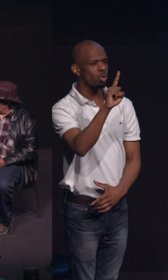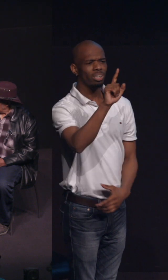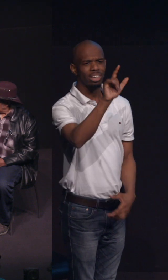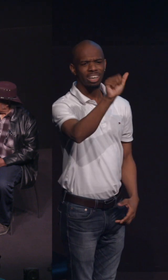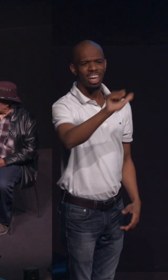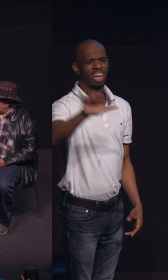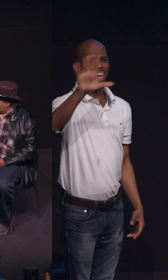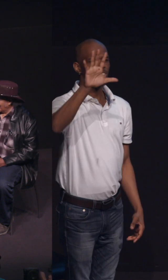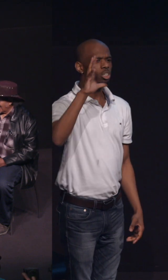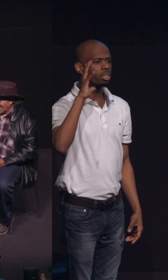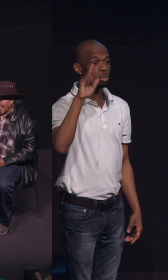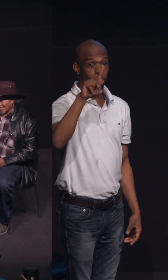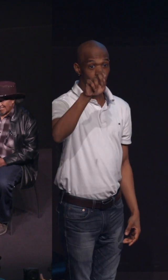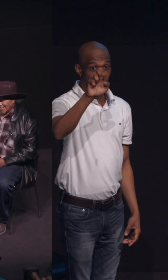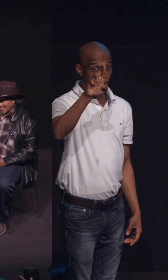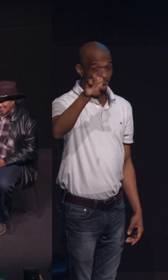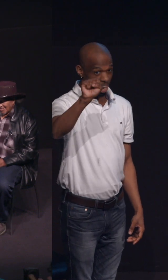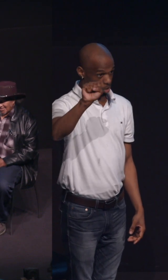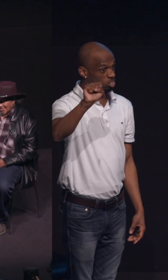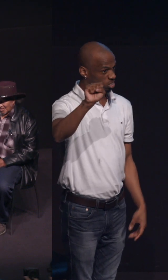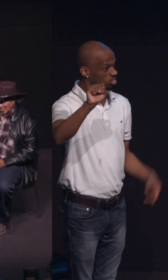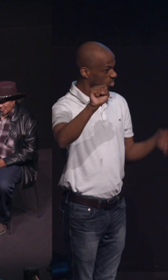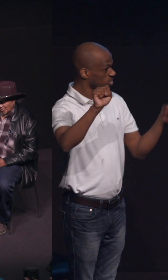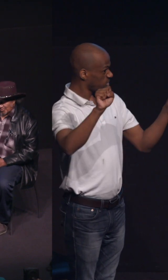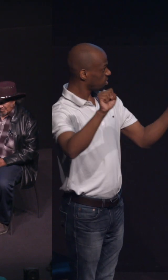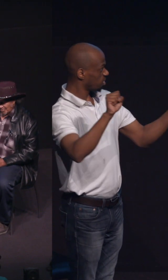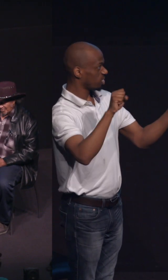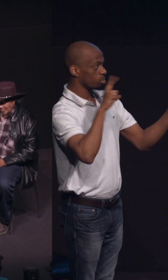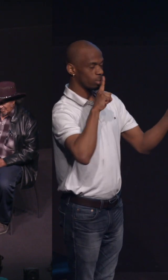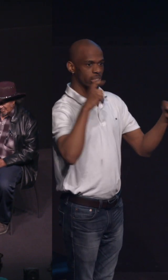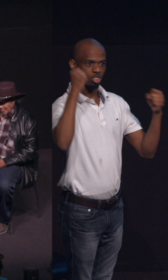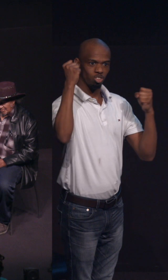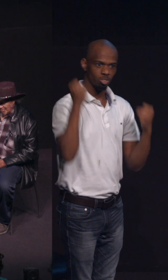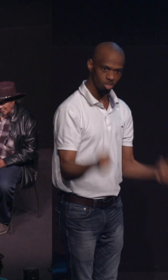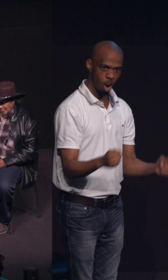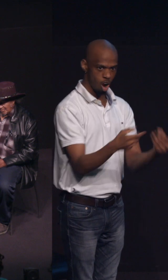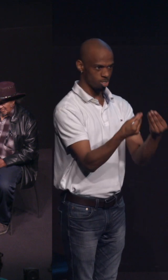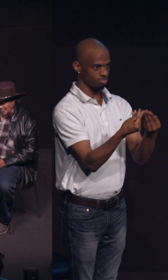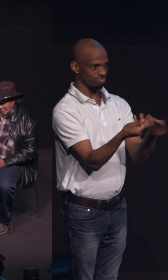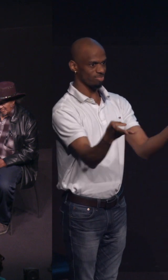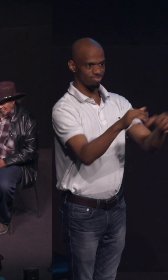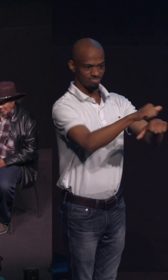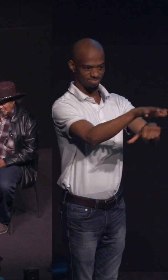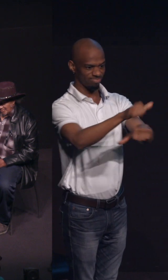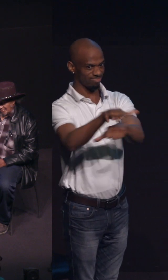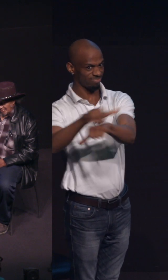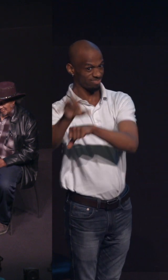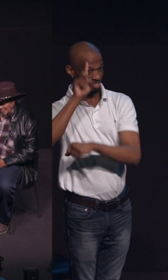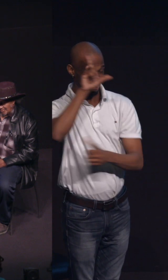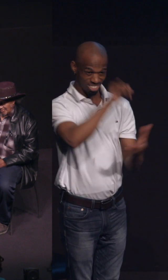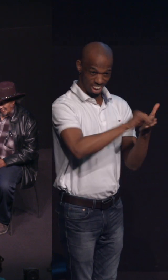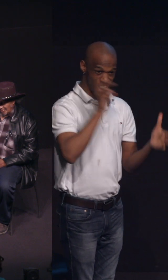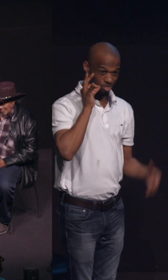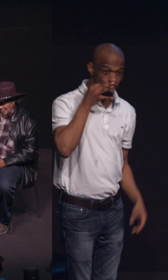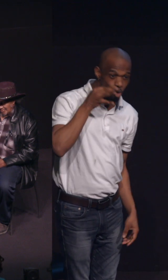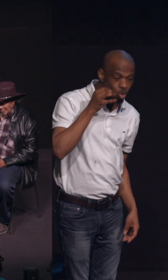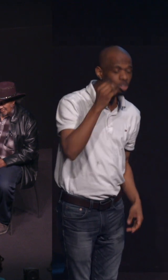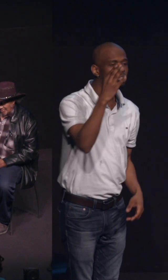And so, you know, when I think about just one kind of coming to your work through a lecture, through your website,